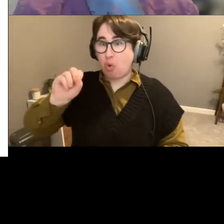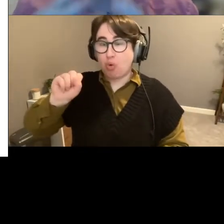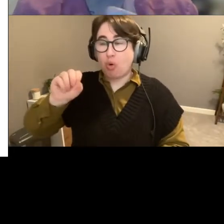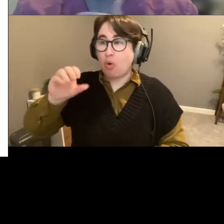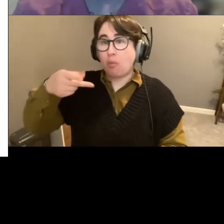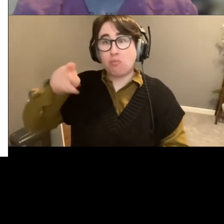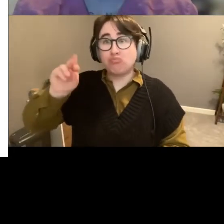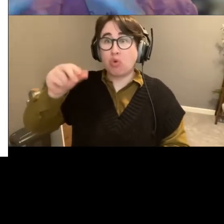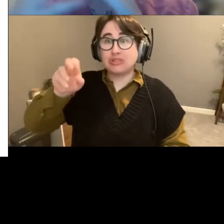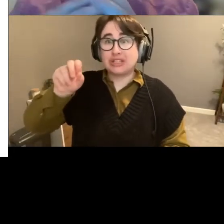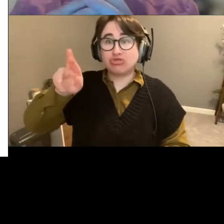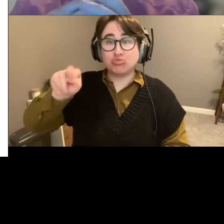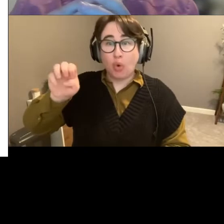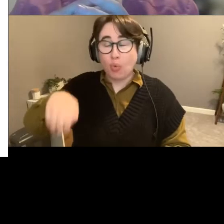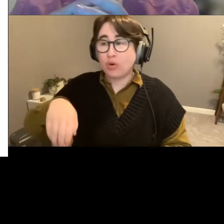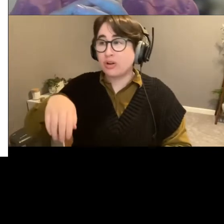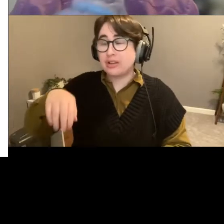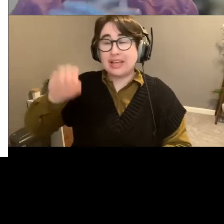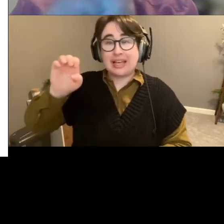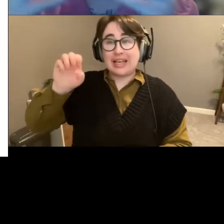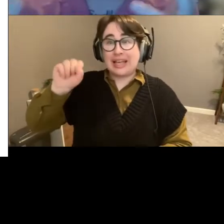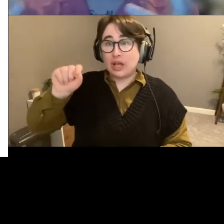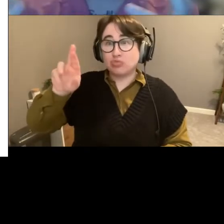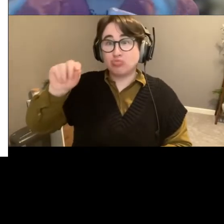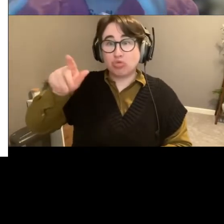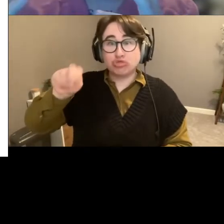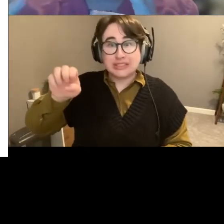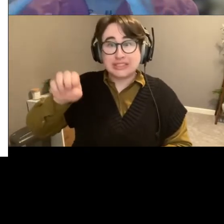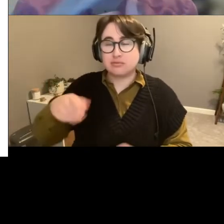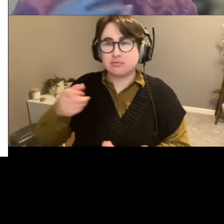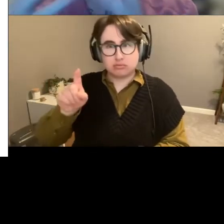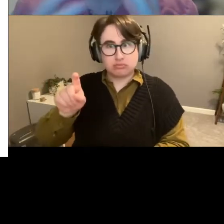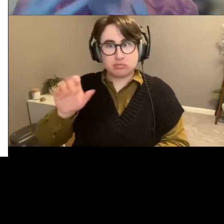or if it has estrogen, and is that going to start causing